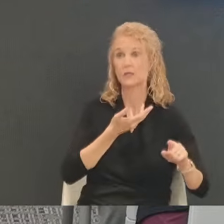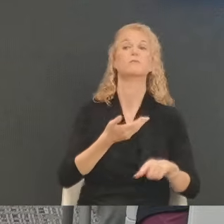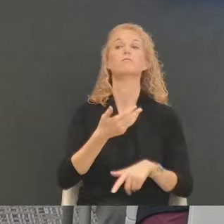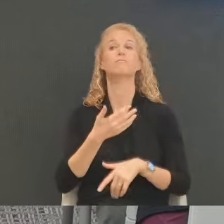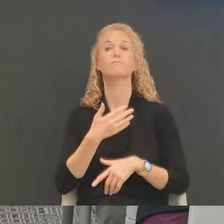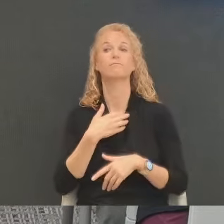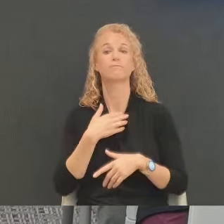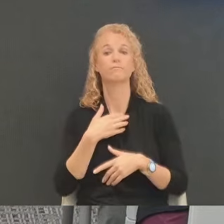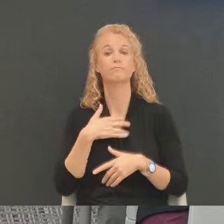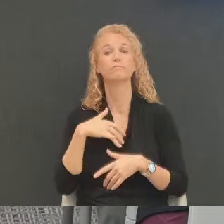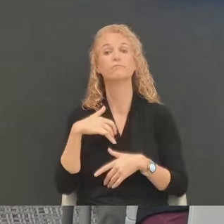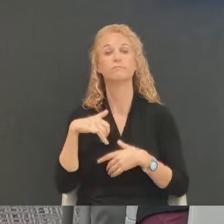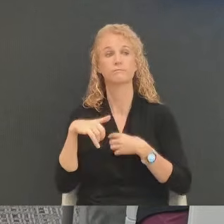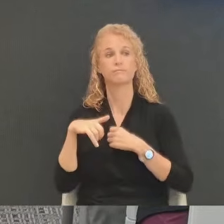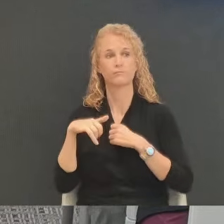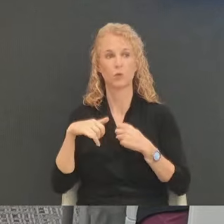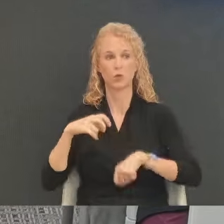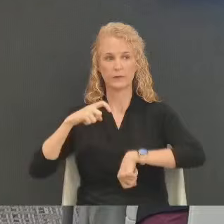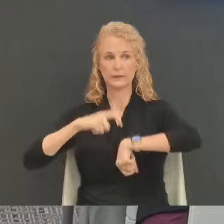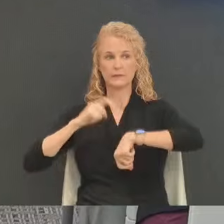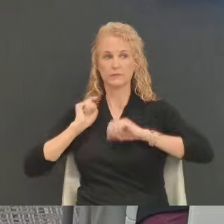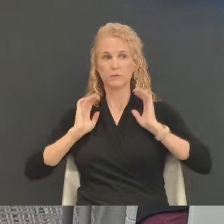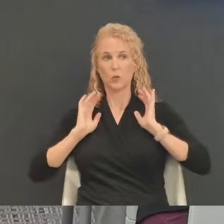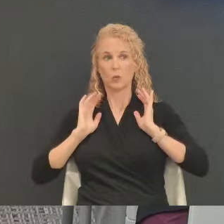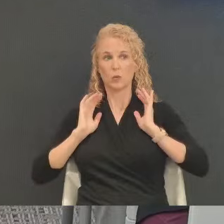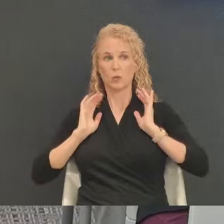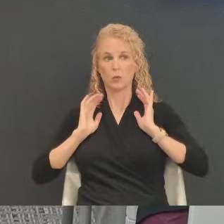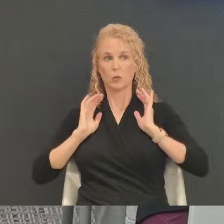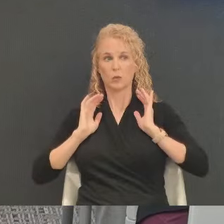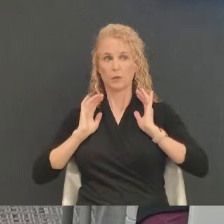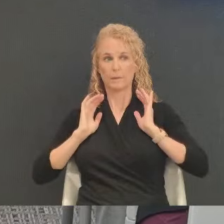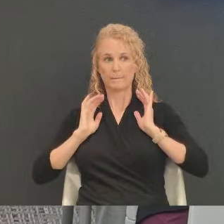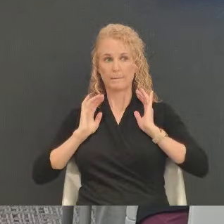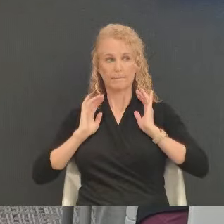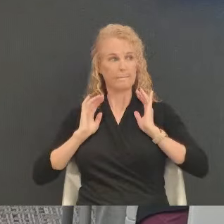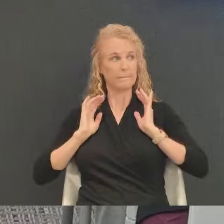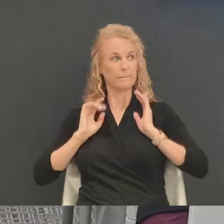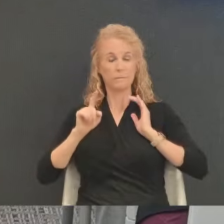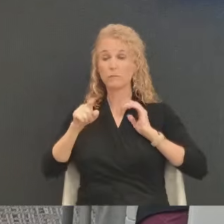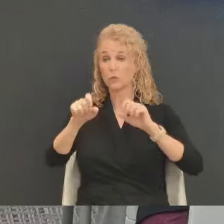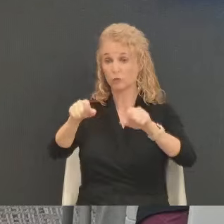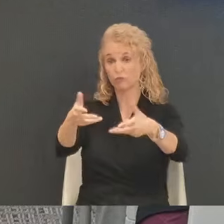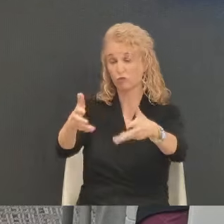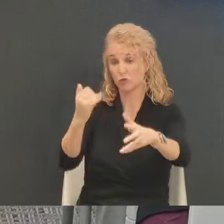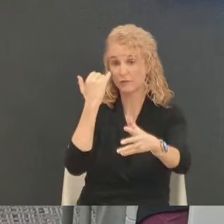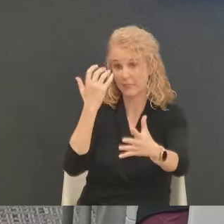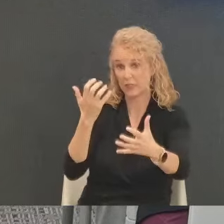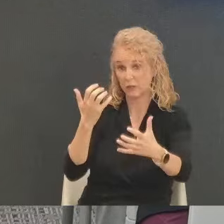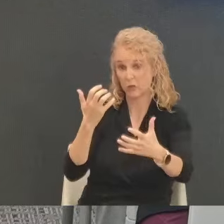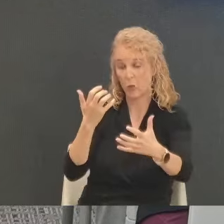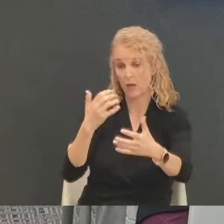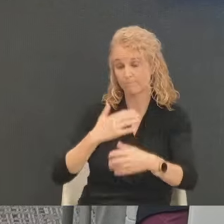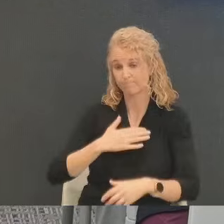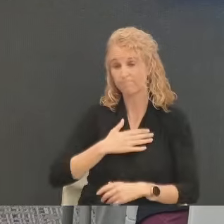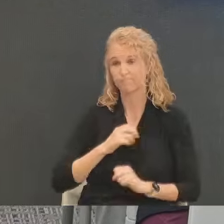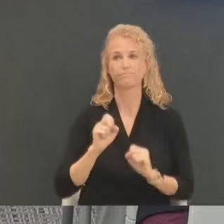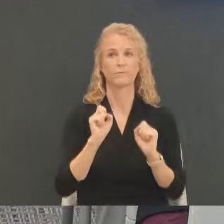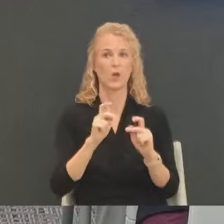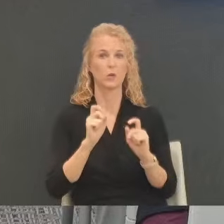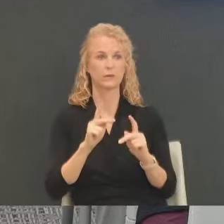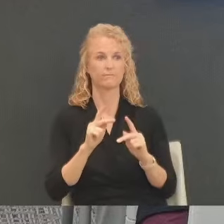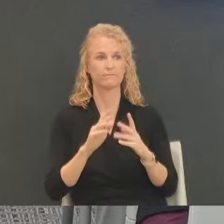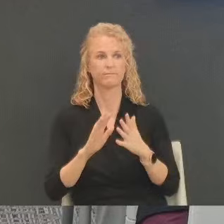Jackie. It's not some minute. You can you can finish sum you know. Okay. Well, let me sum sum